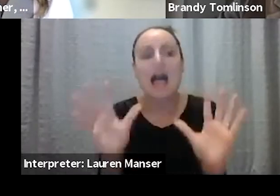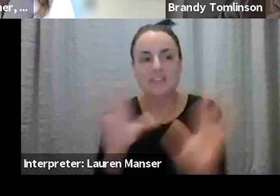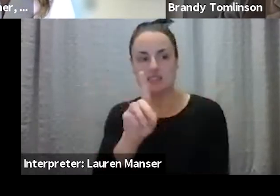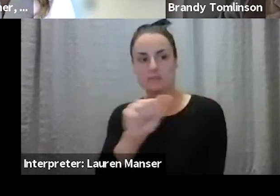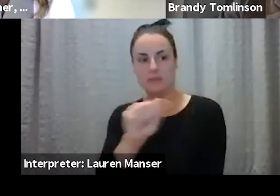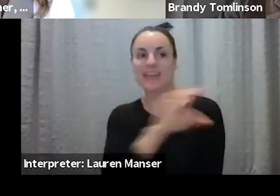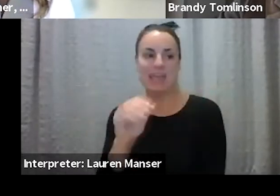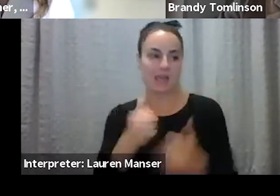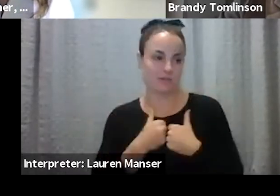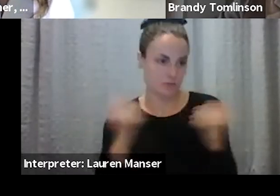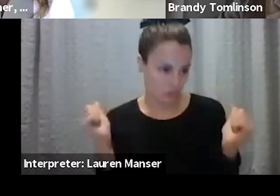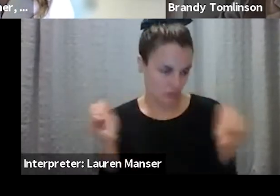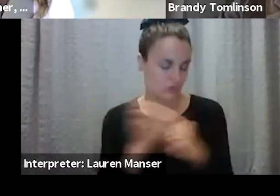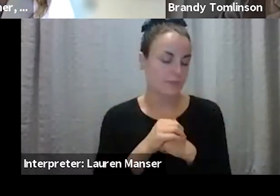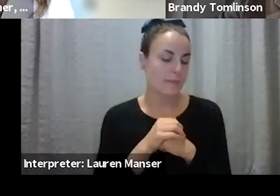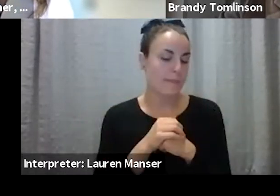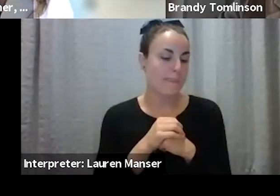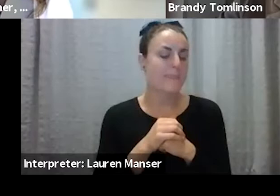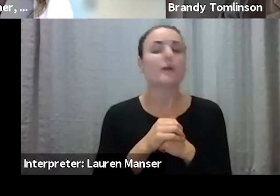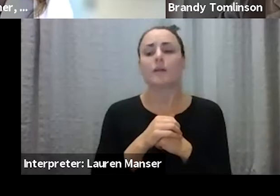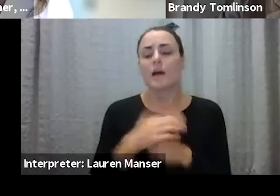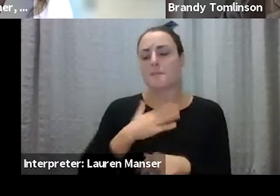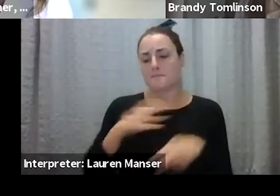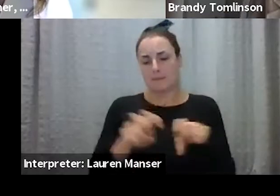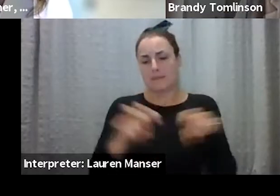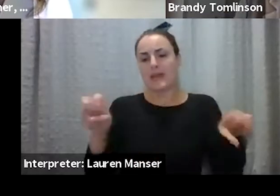In that panel, we had three really remarkable individuals